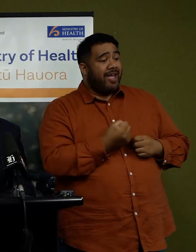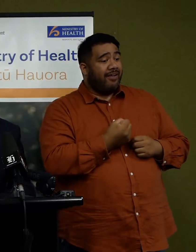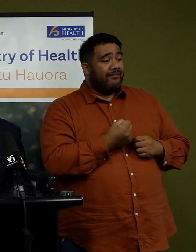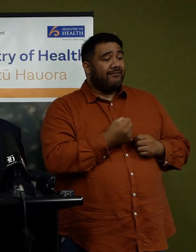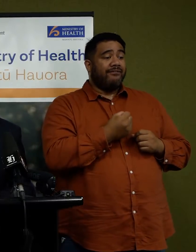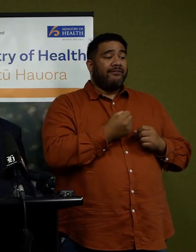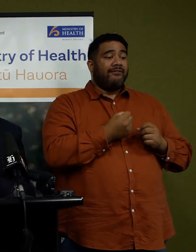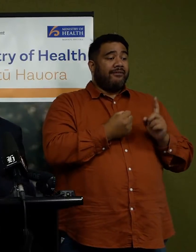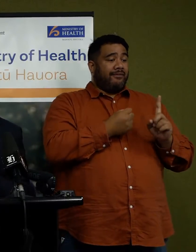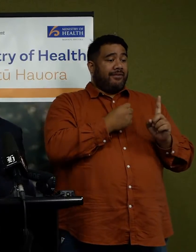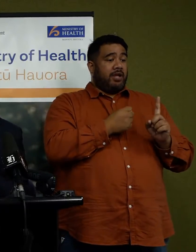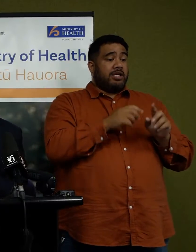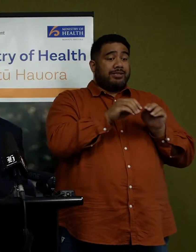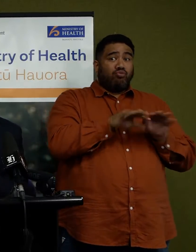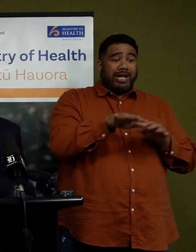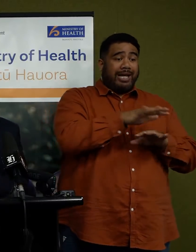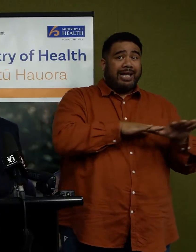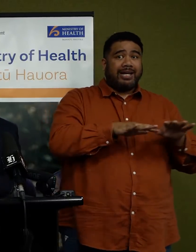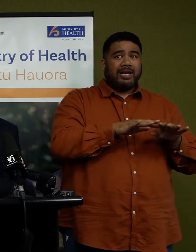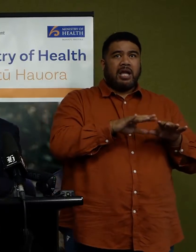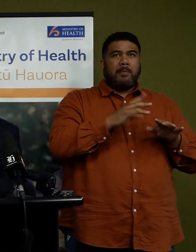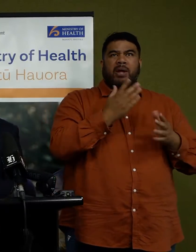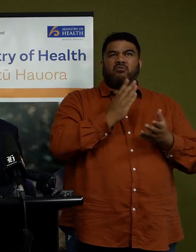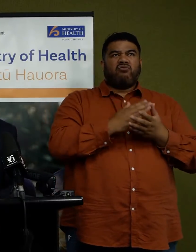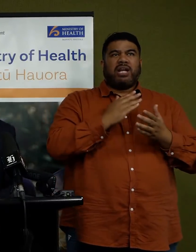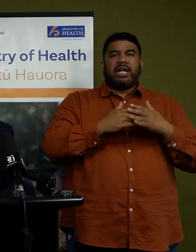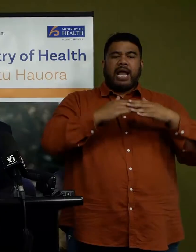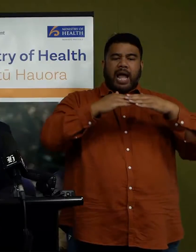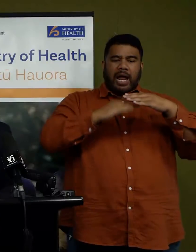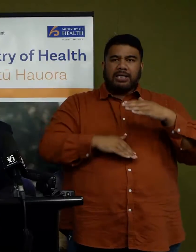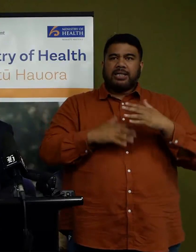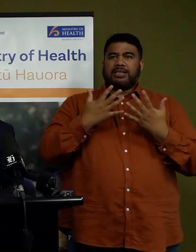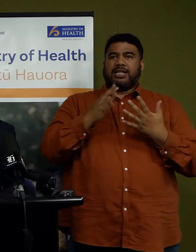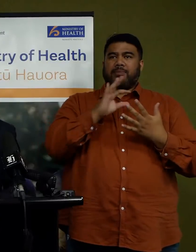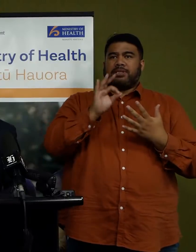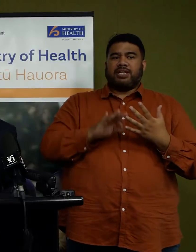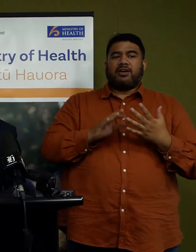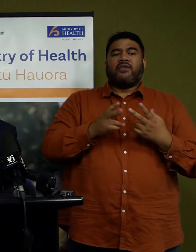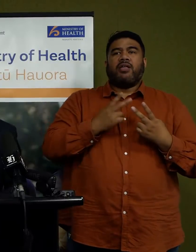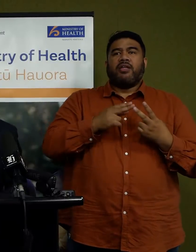it's less than 10% of family members who then become symptomatic or get the virus.